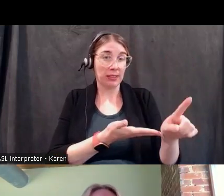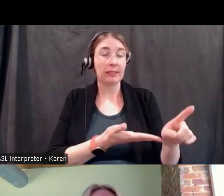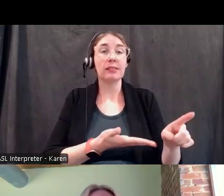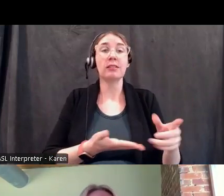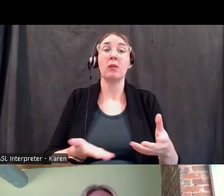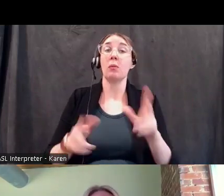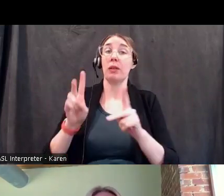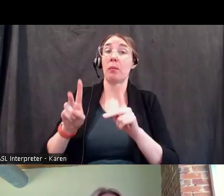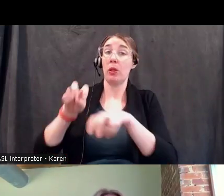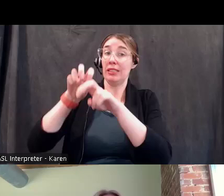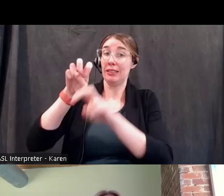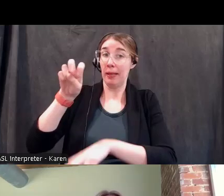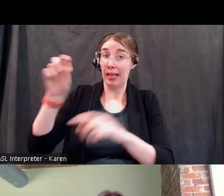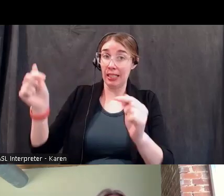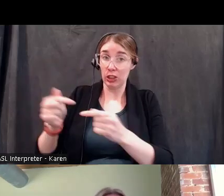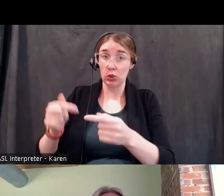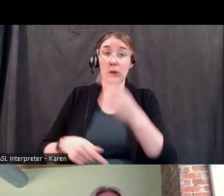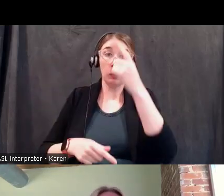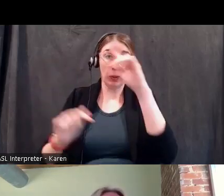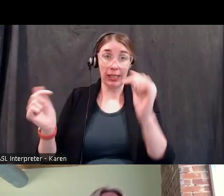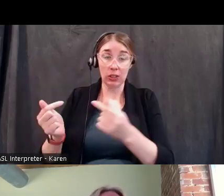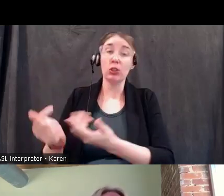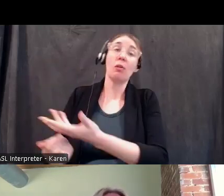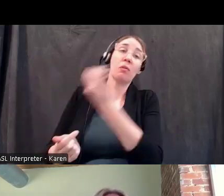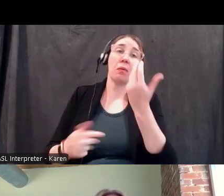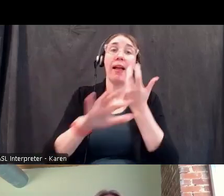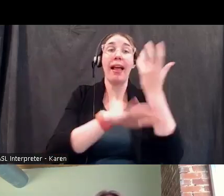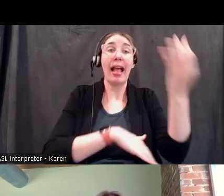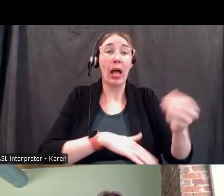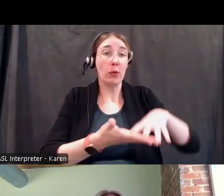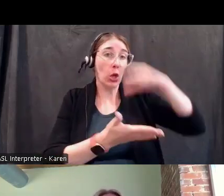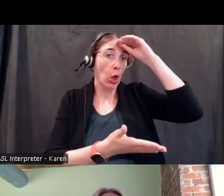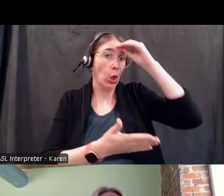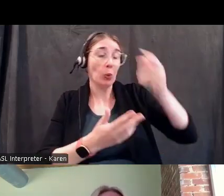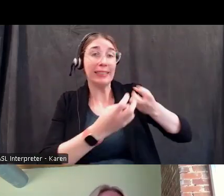injuries, brain injuries, they go out, they learn how to ski, how to camp, how to do all kinds of